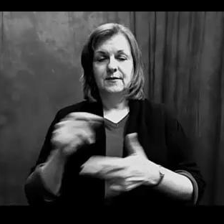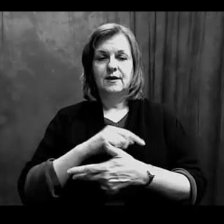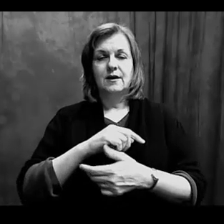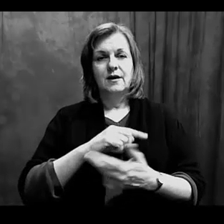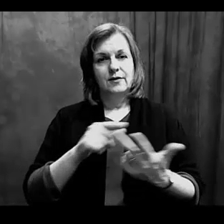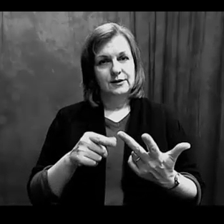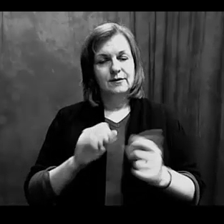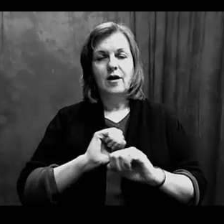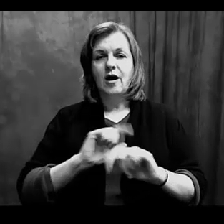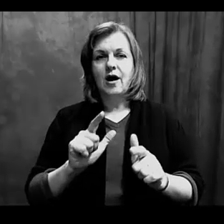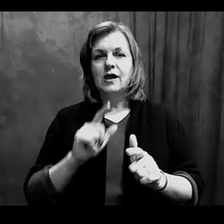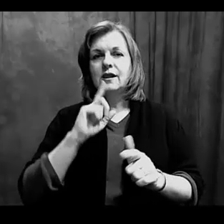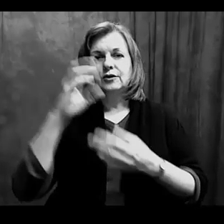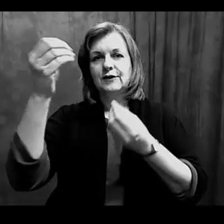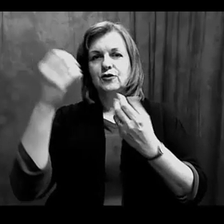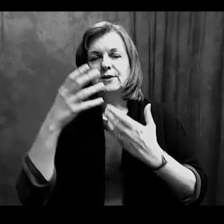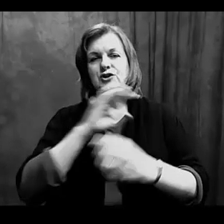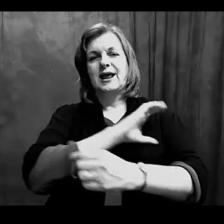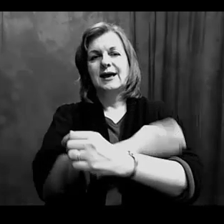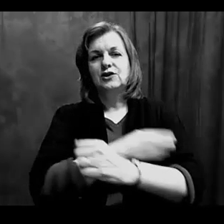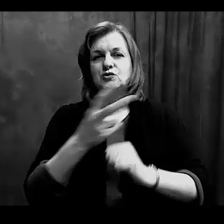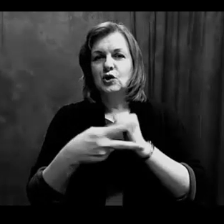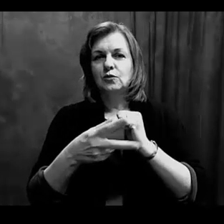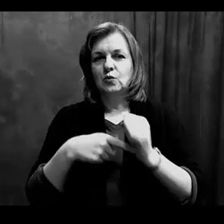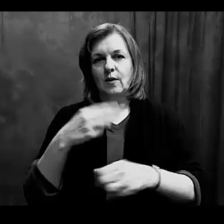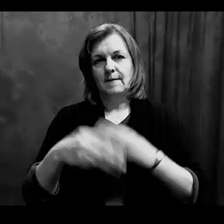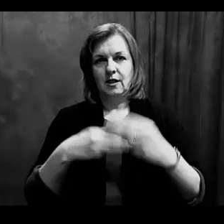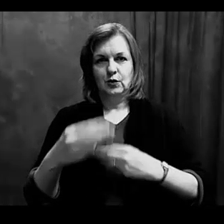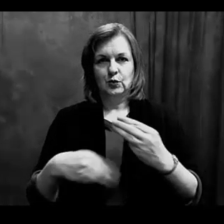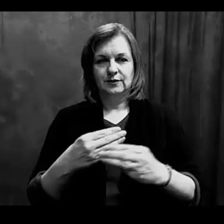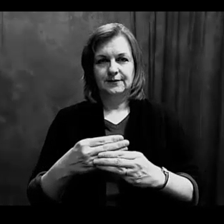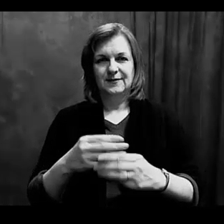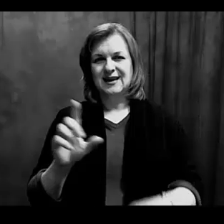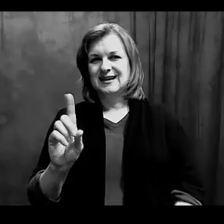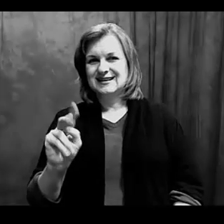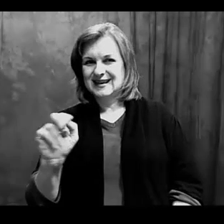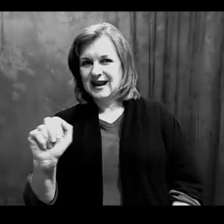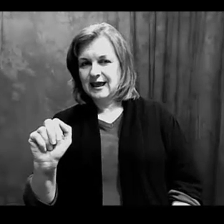so the sugar with the phosphate and in this case the Adenine [A]